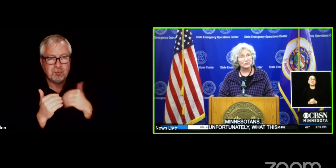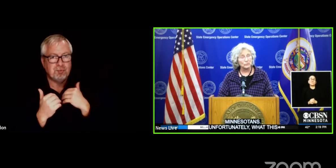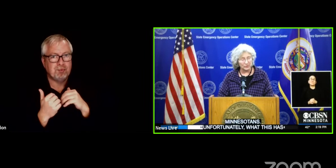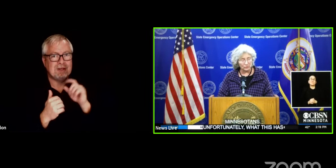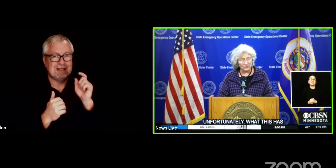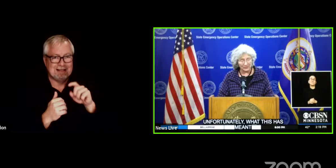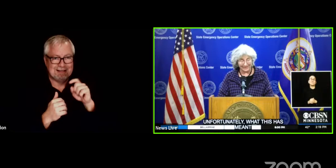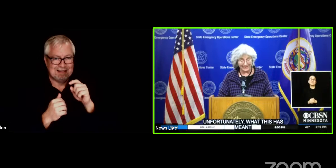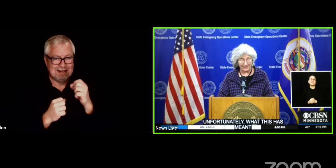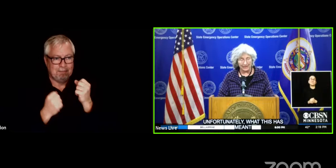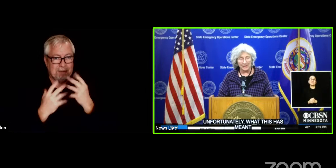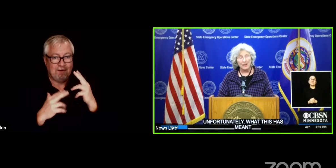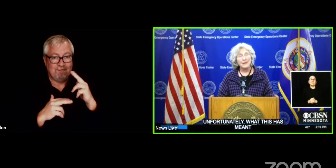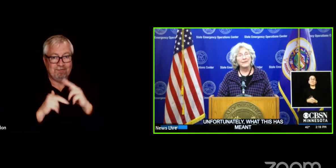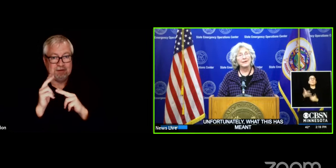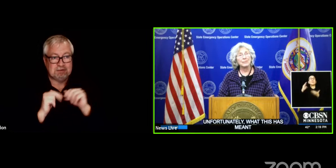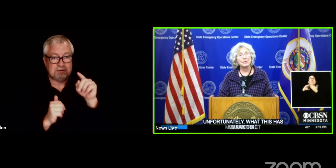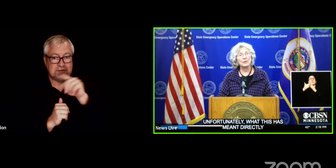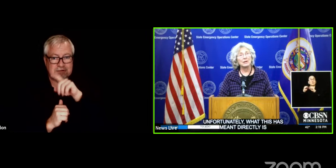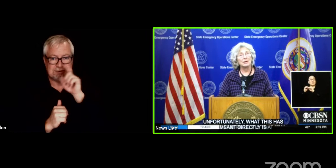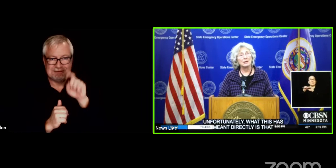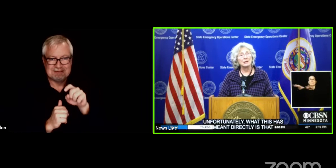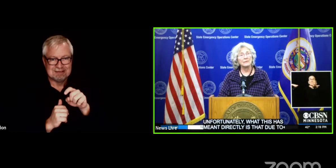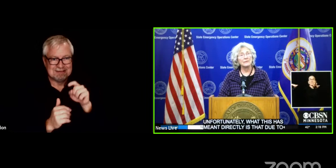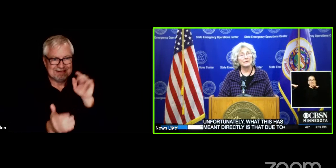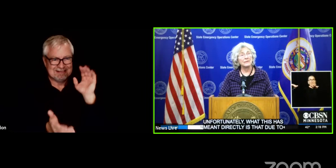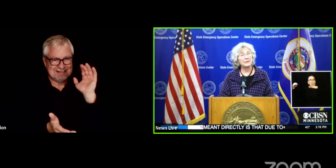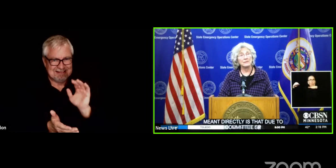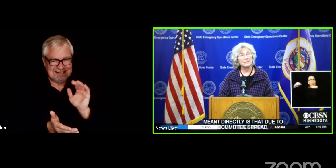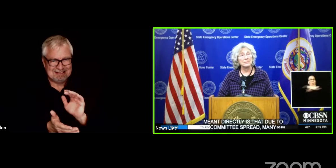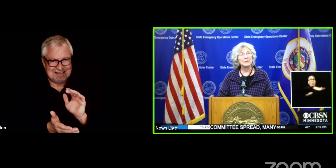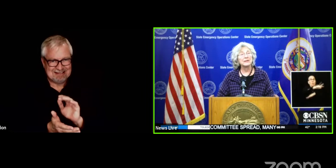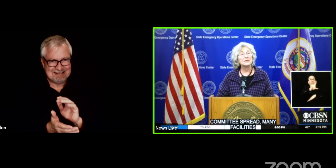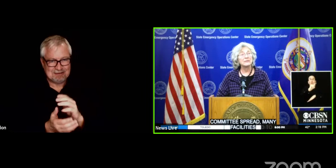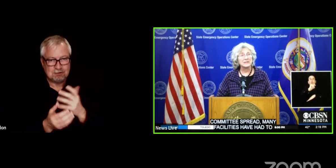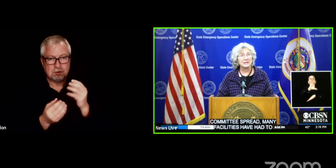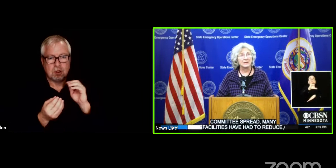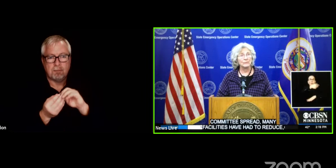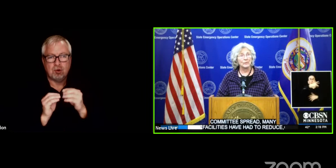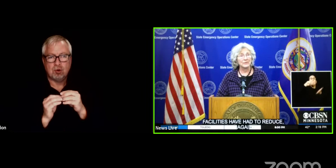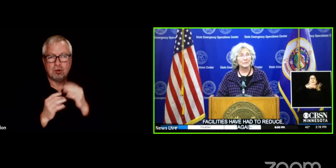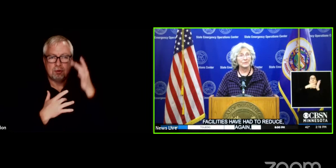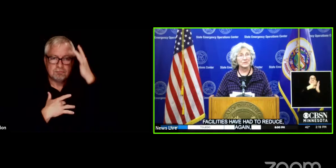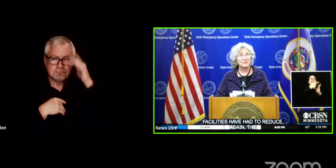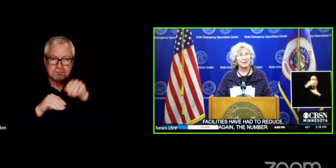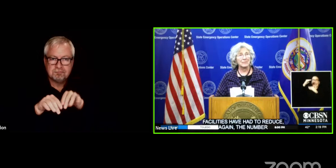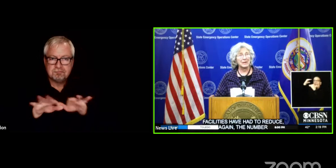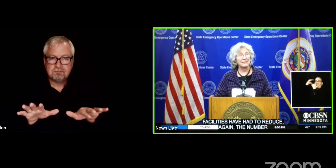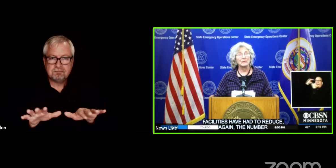REDUCE, AGAIN, THE NUMBER -- THE ABILITY TO VISIT LOVED ONES, WHICH IS VERY PAINFUL